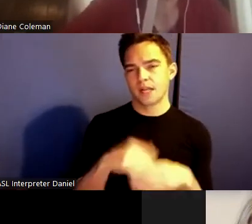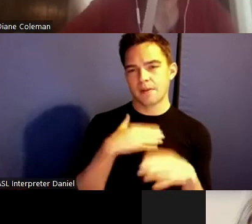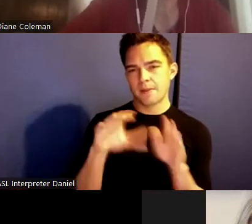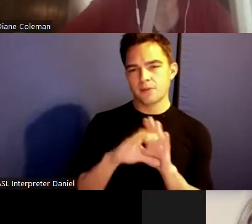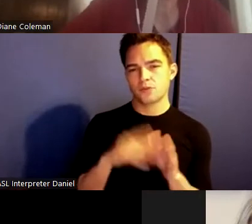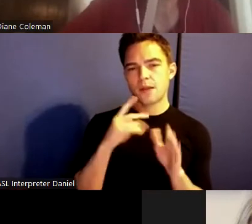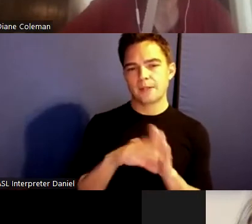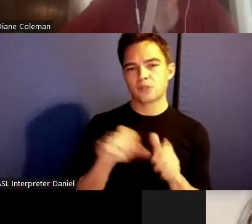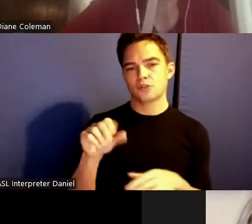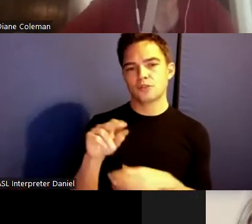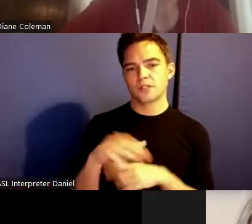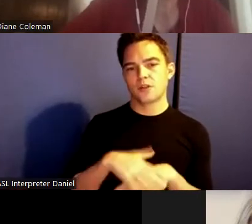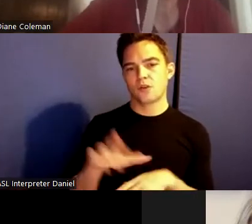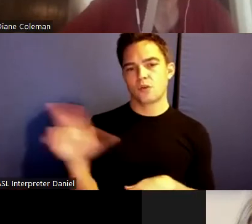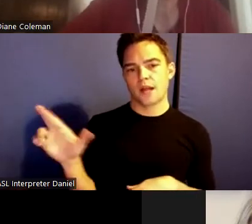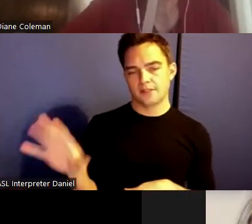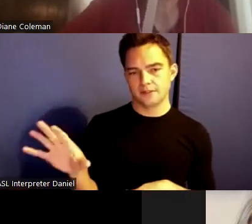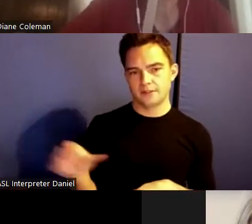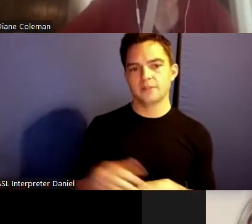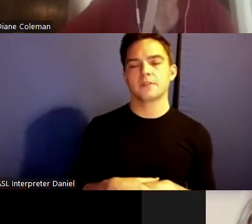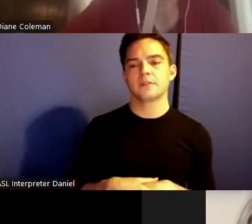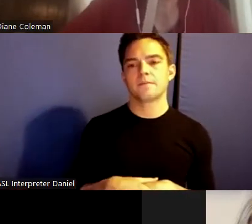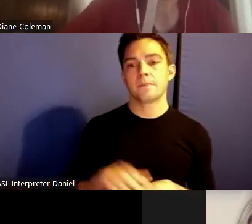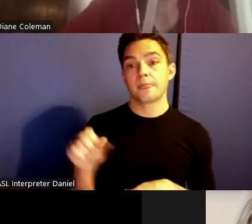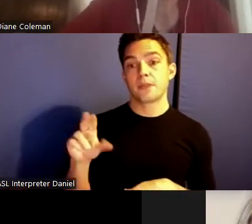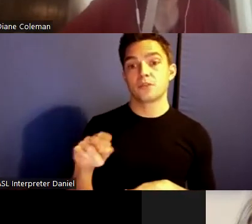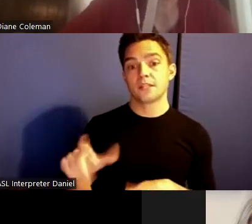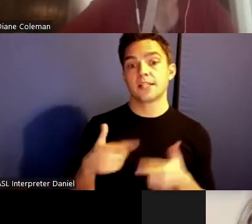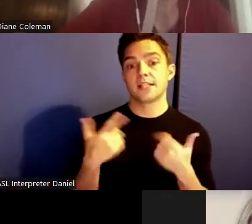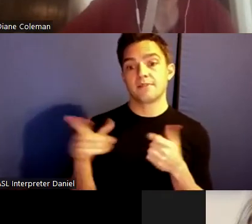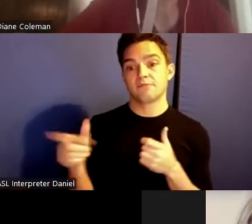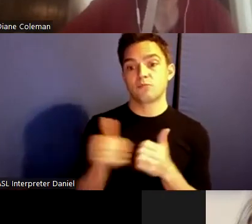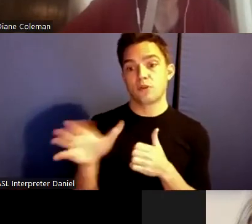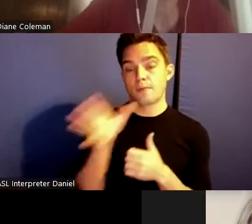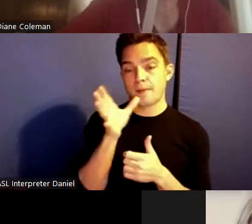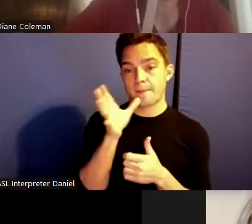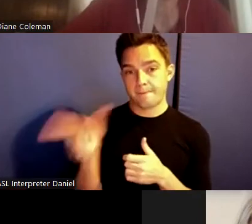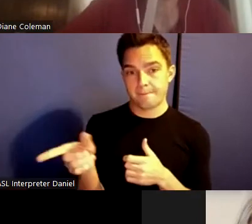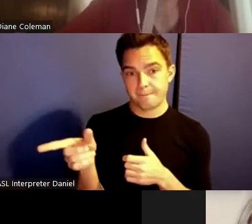of Susan on the right. And Susan lived was her mom and her mom